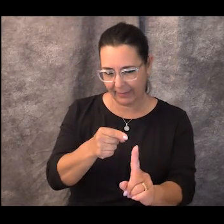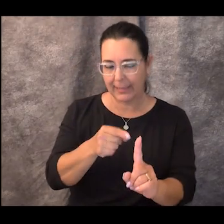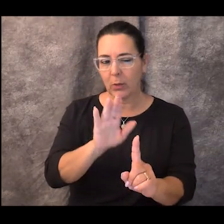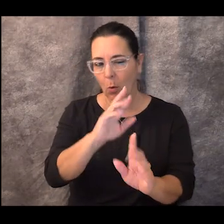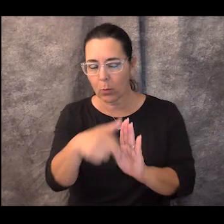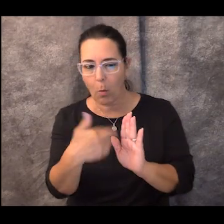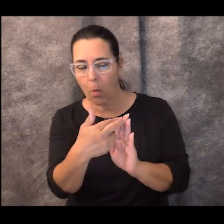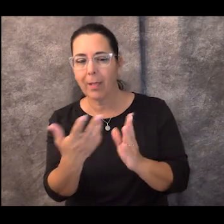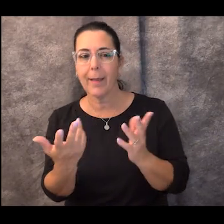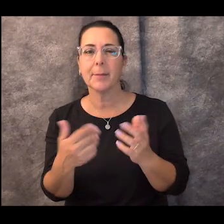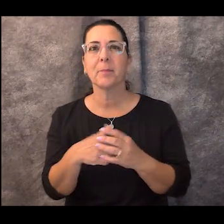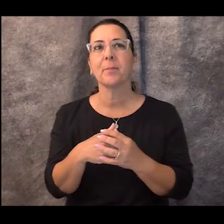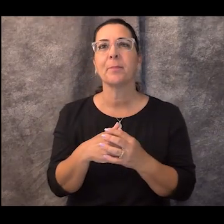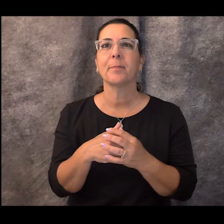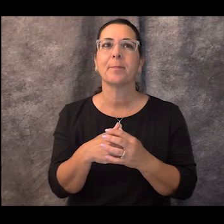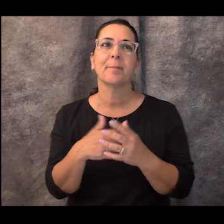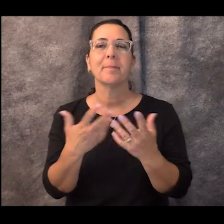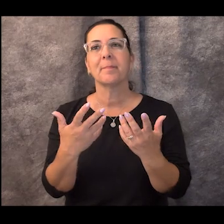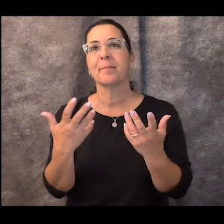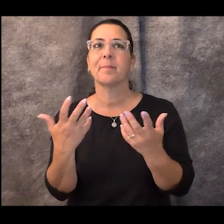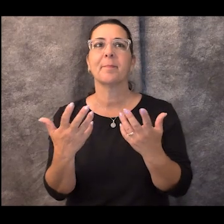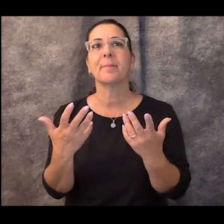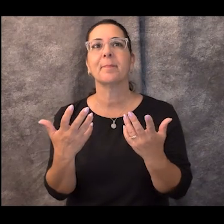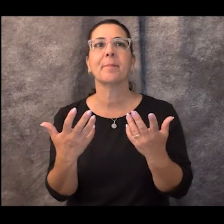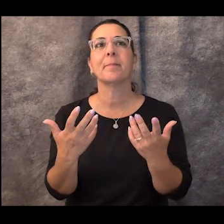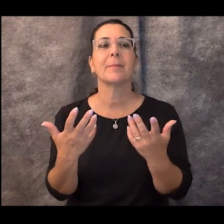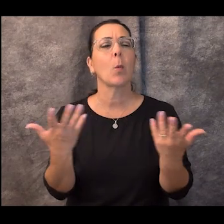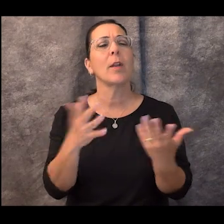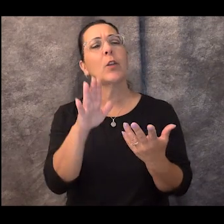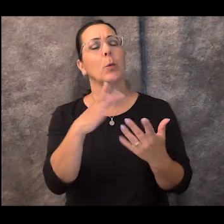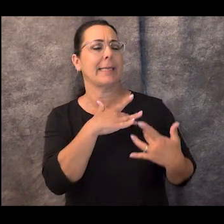what you tend to focus on in your job?